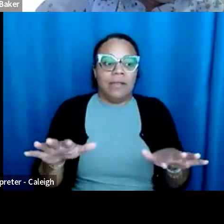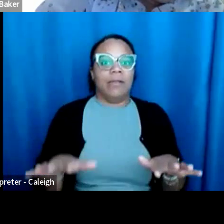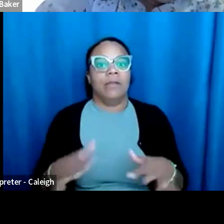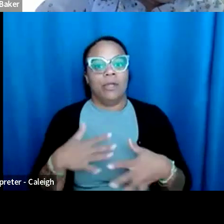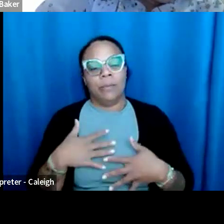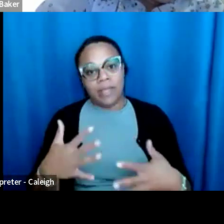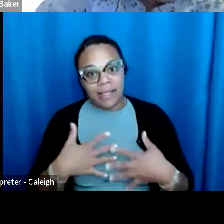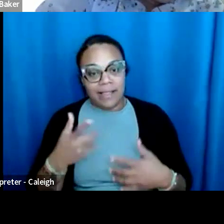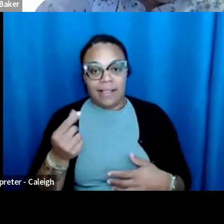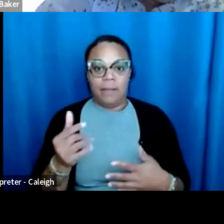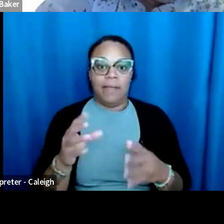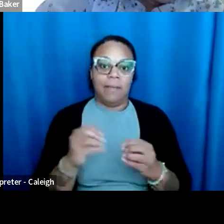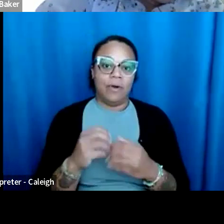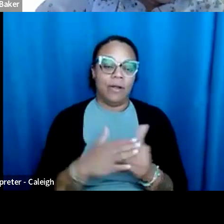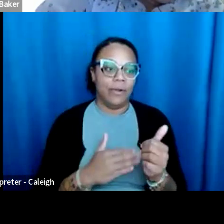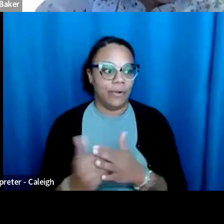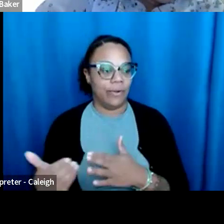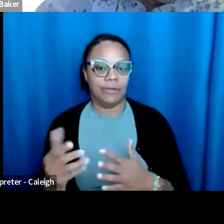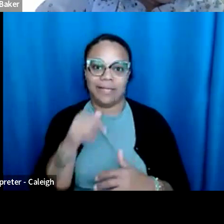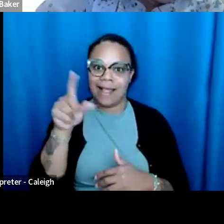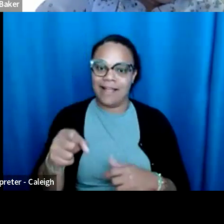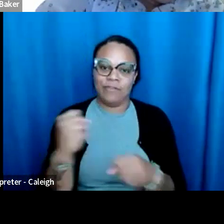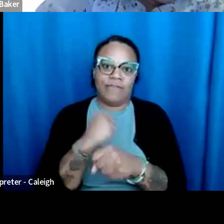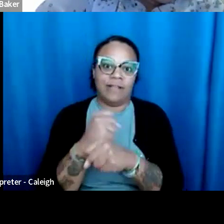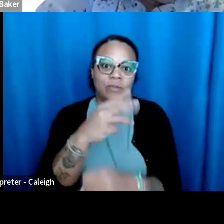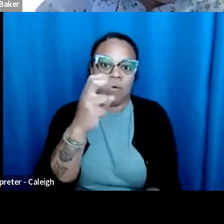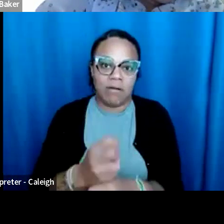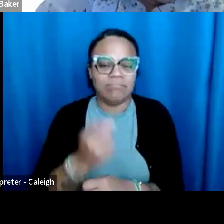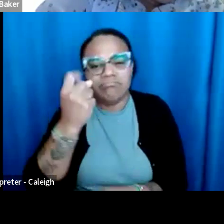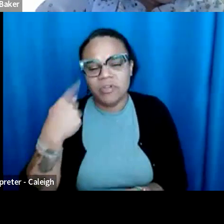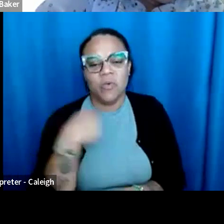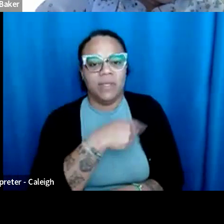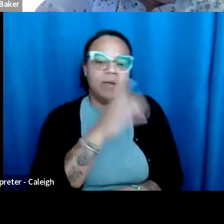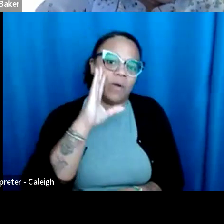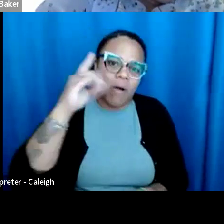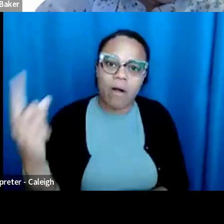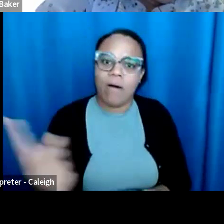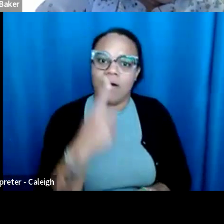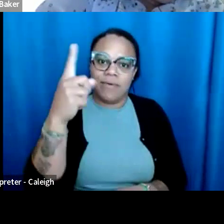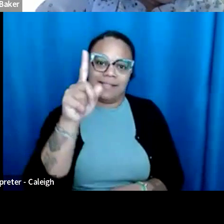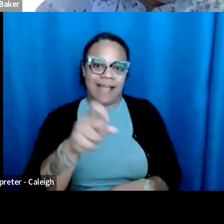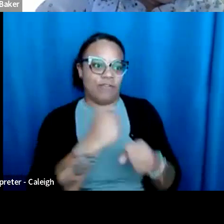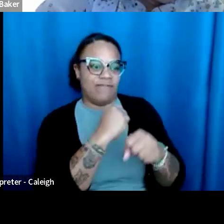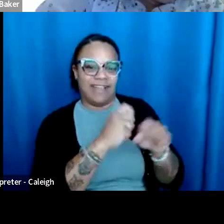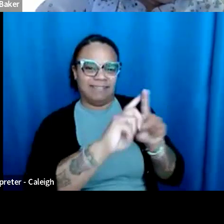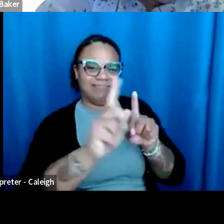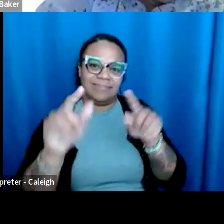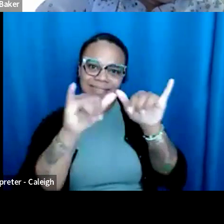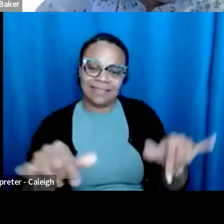There's always gonna be systems that we have to fight, but if we can just do something in our generation to pave the way to make their lives easier,